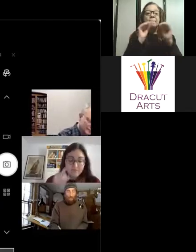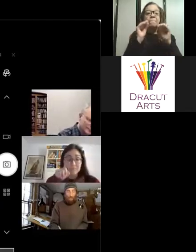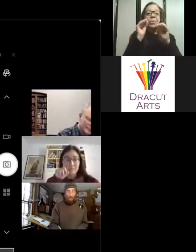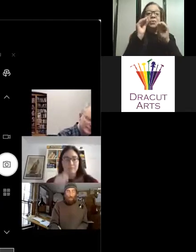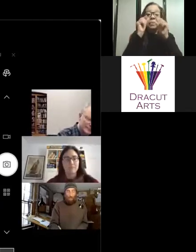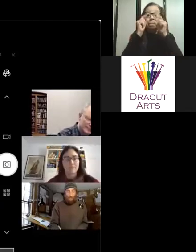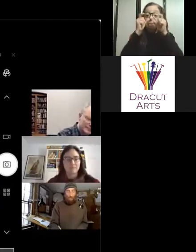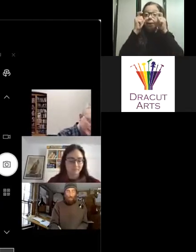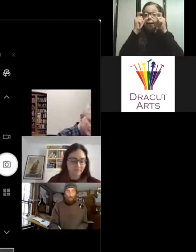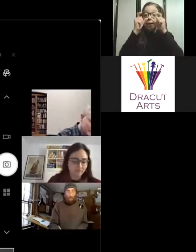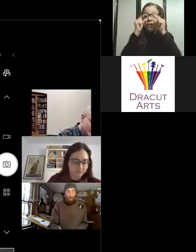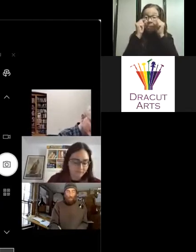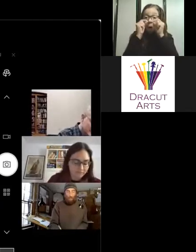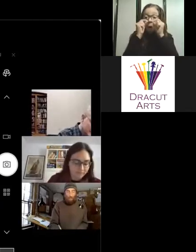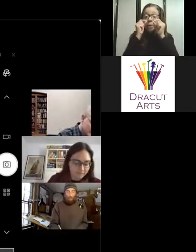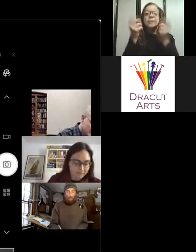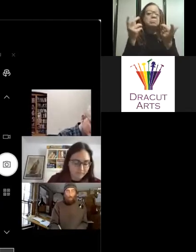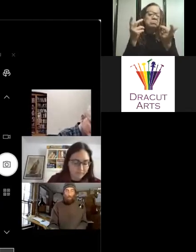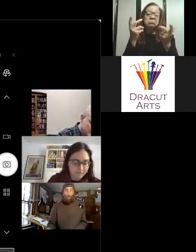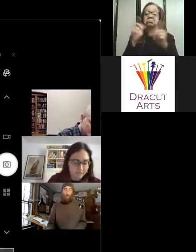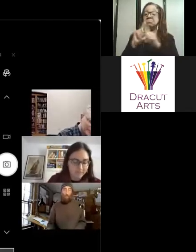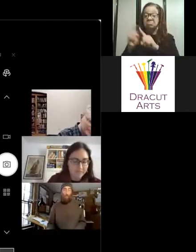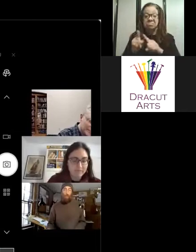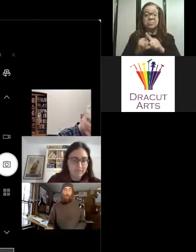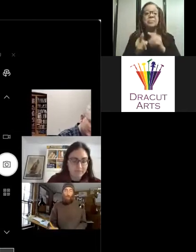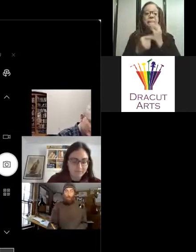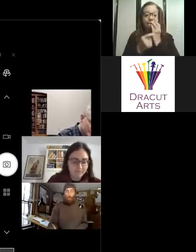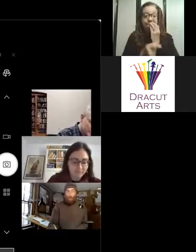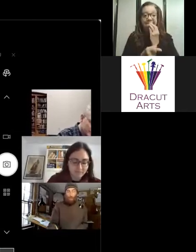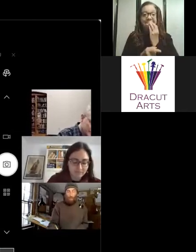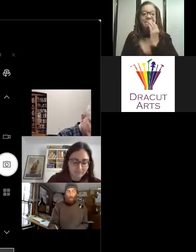smaller, just try filling up these shapes, maybe with a curved line here,